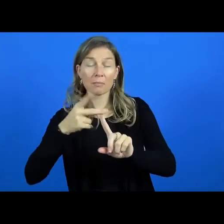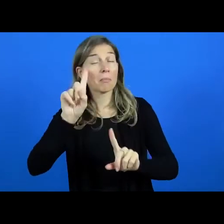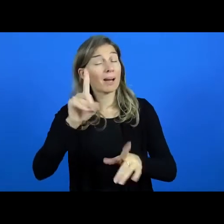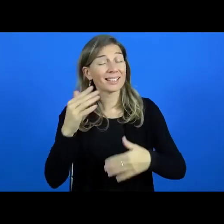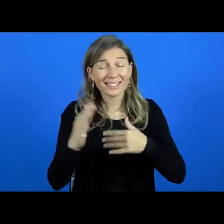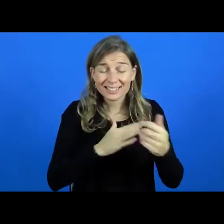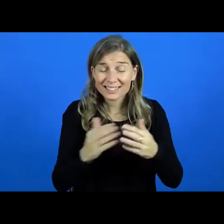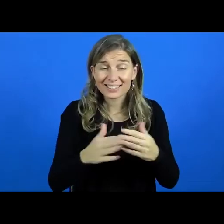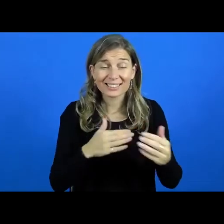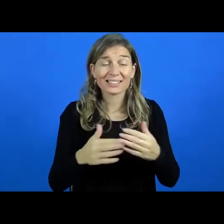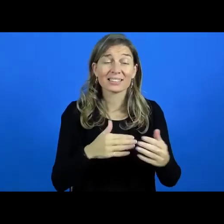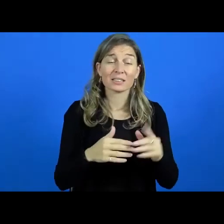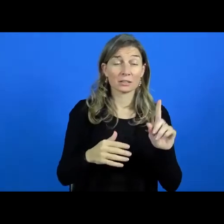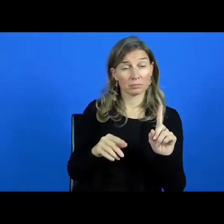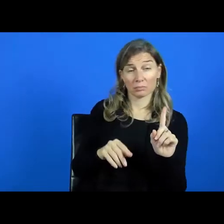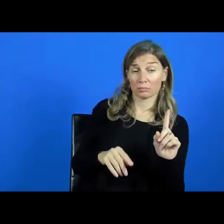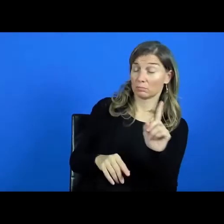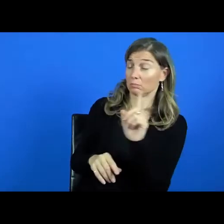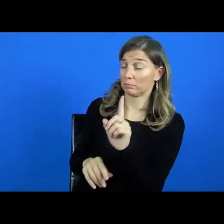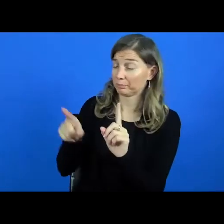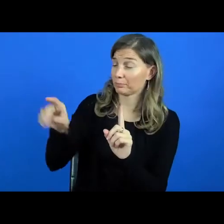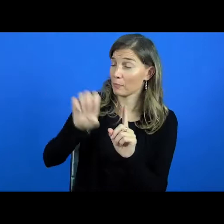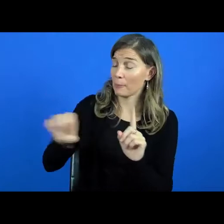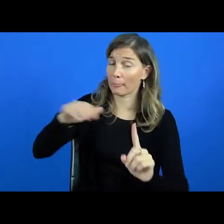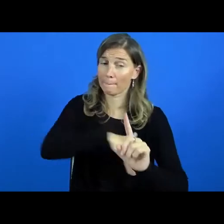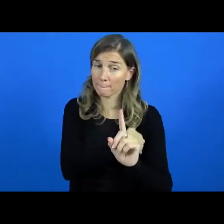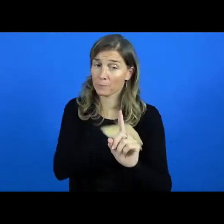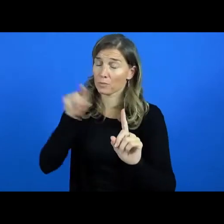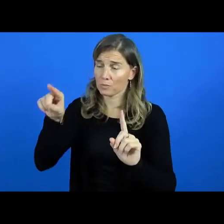to the European Ombudsman will be helped and we will deal with the problem.